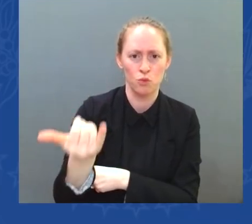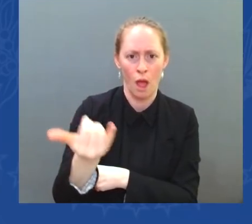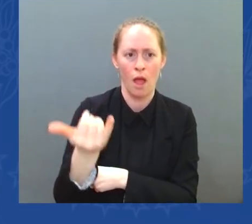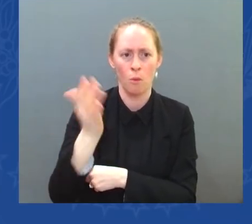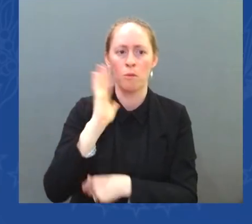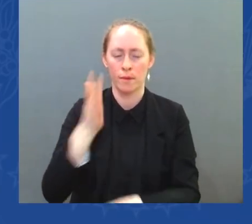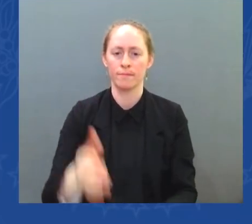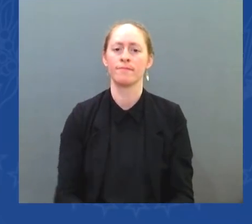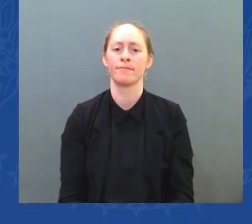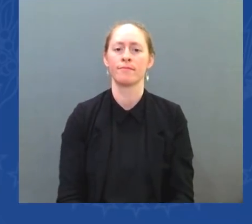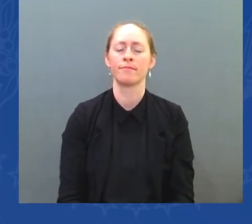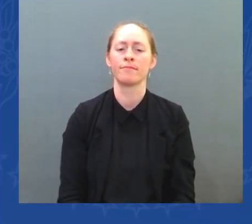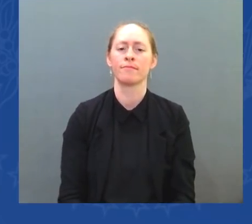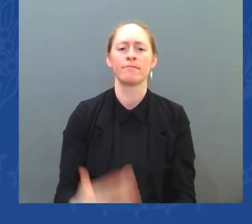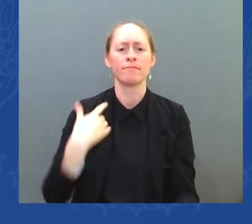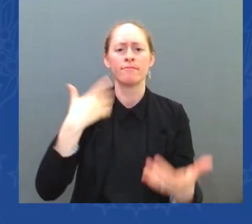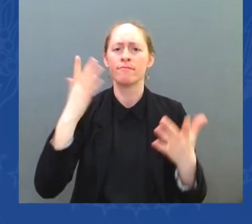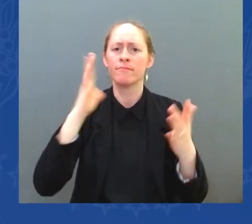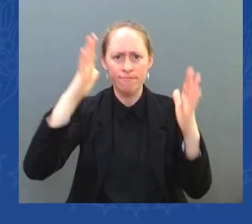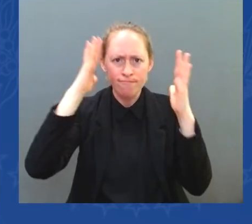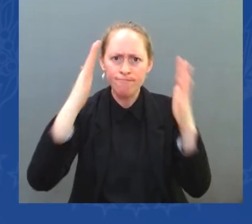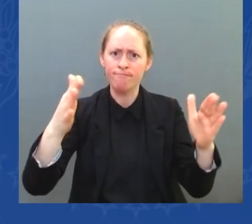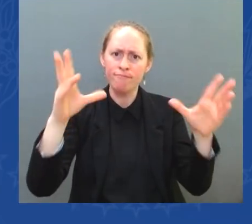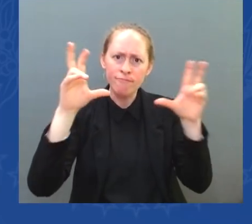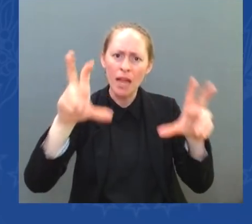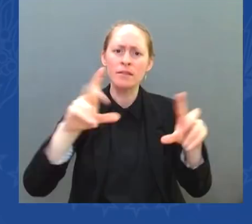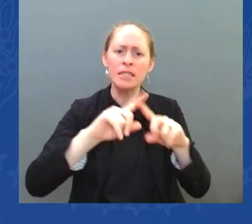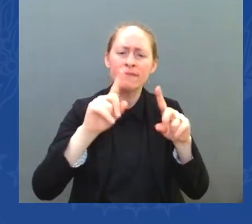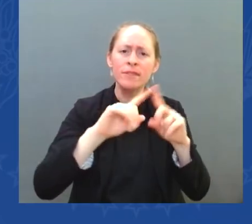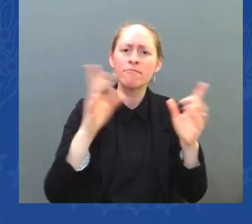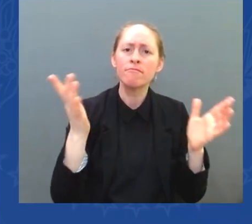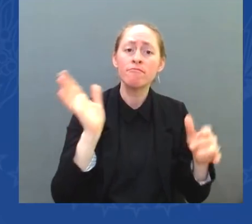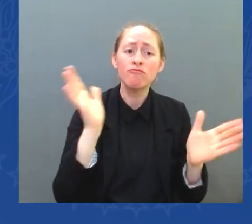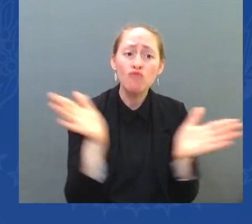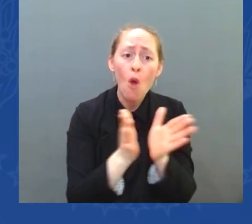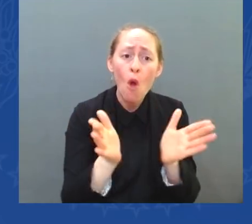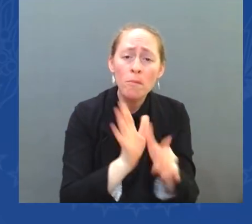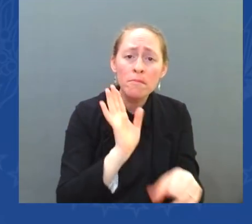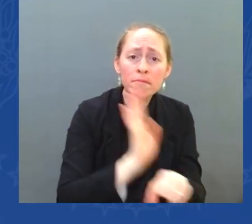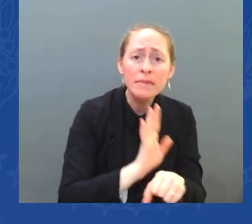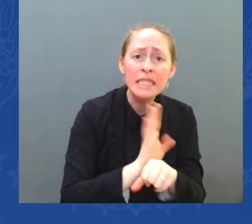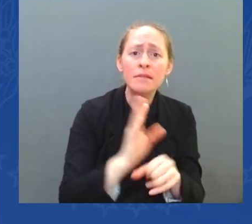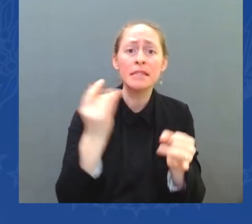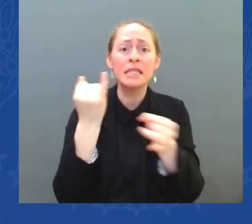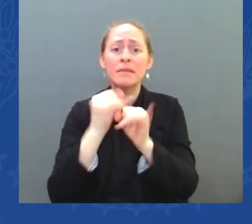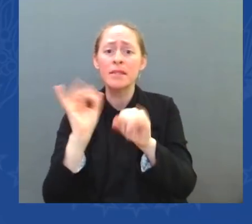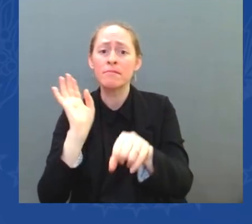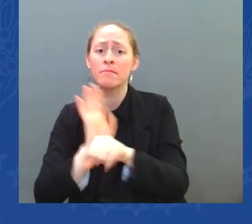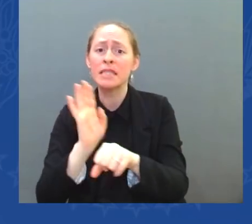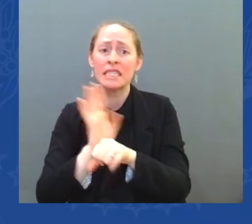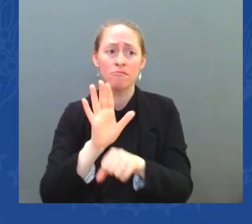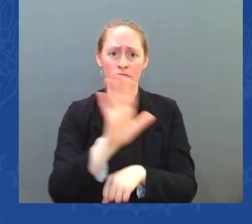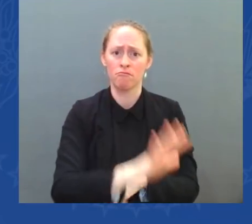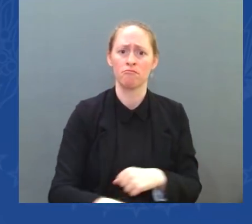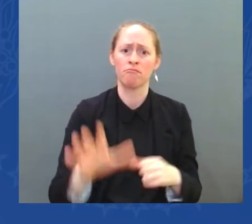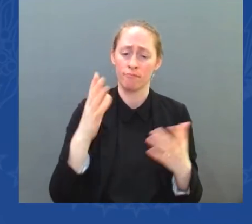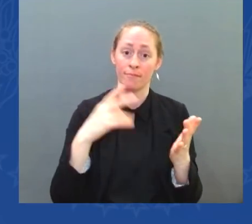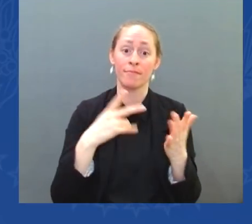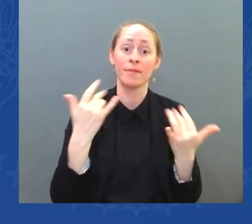the lifeblood of our economy. It's going to give farmers and ranchers more options to shore up a weak point in our food supply chain